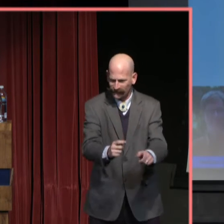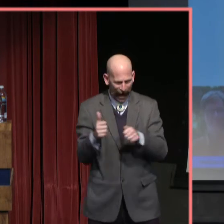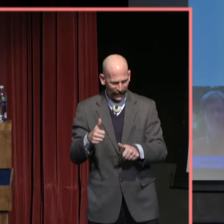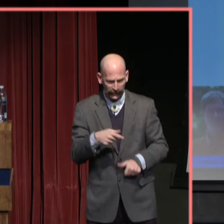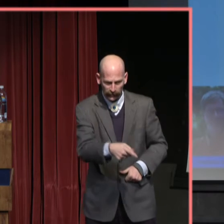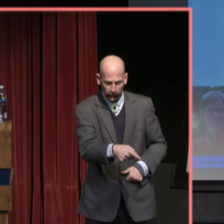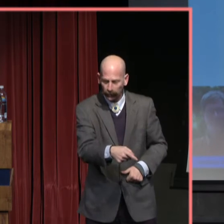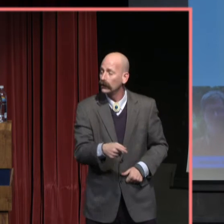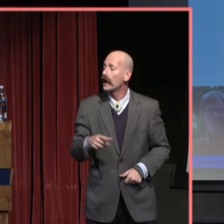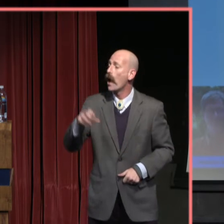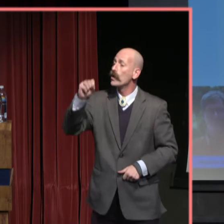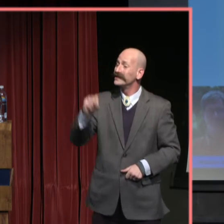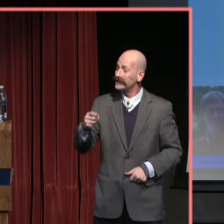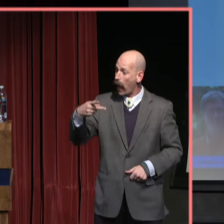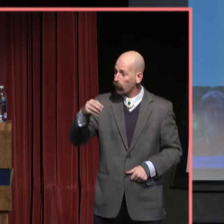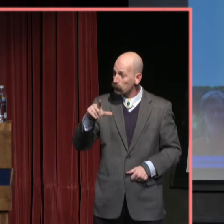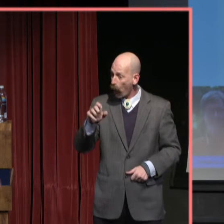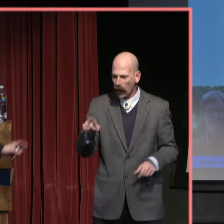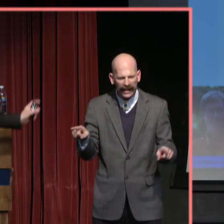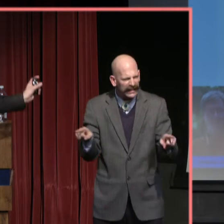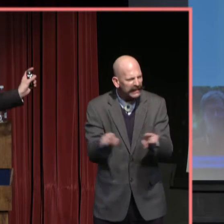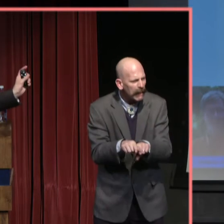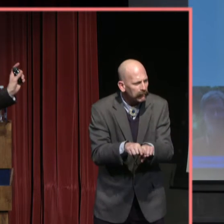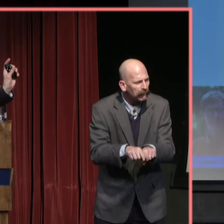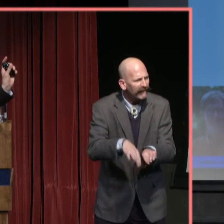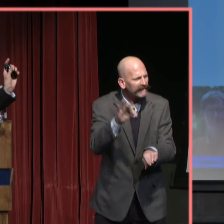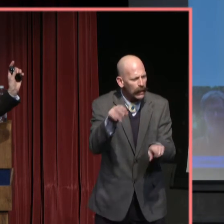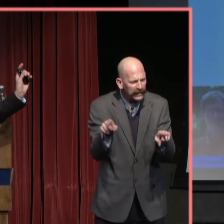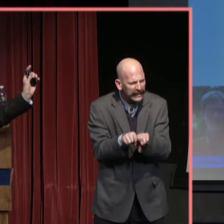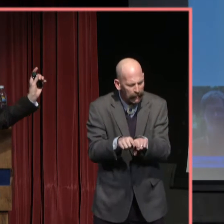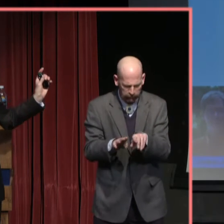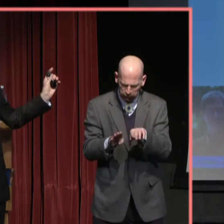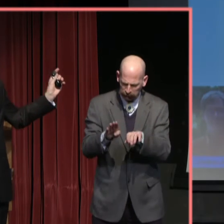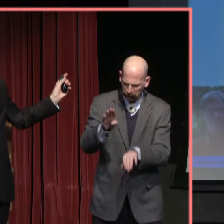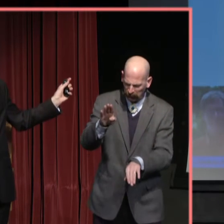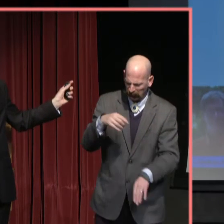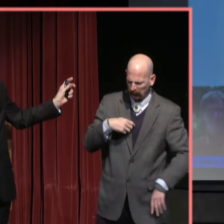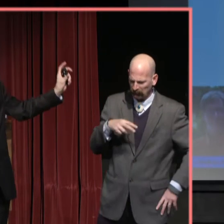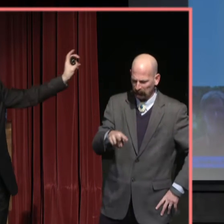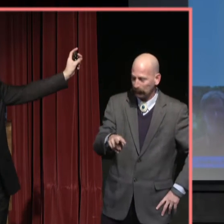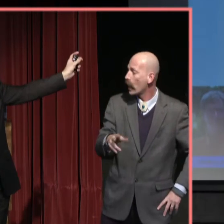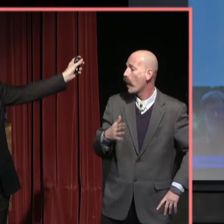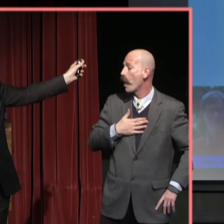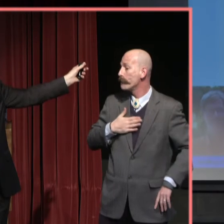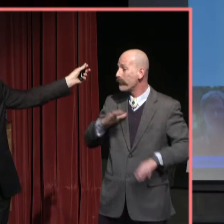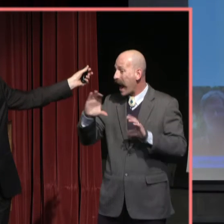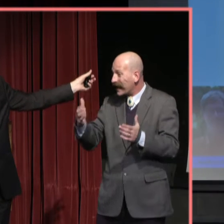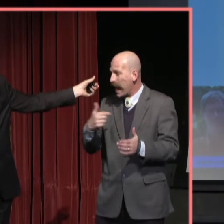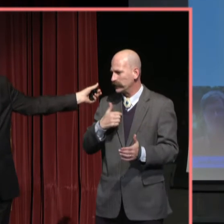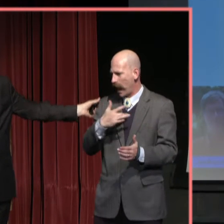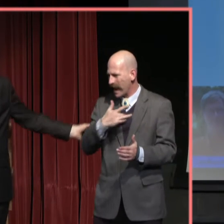and found the same thing. Now, when I teach this in my class, I spend a whole hour just talking about this slide.